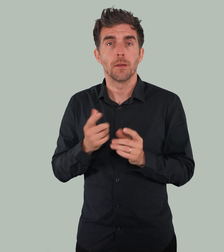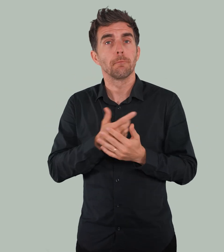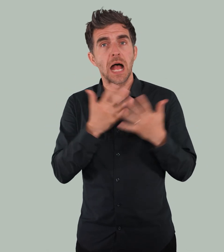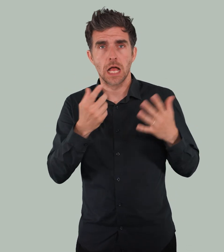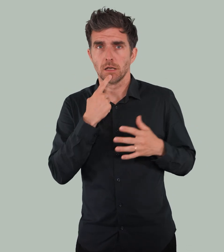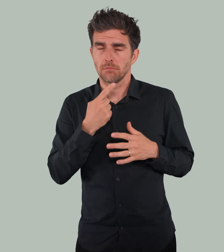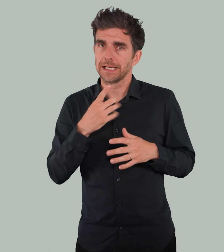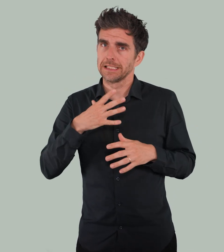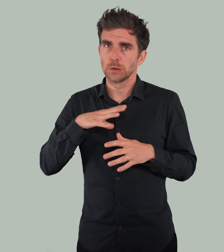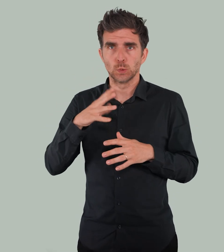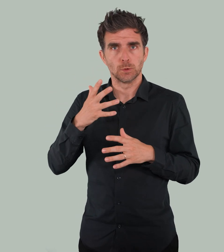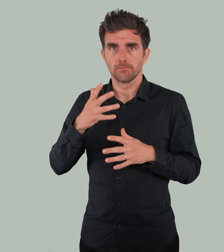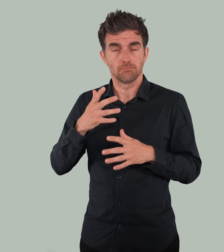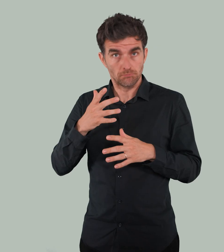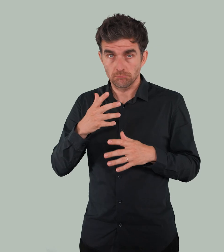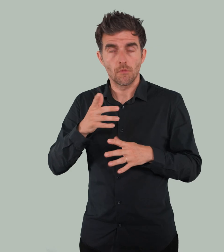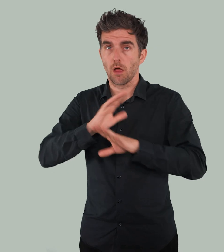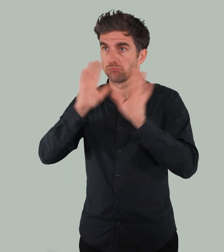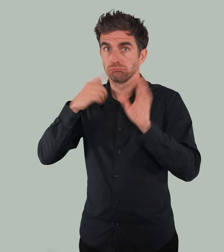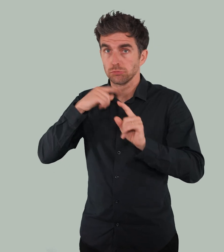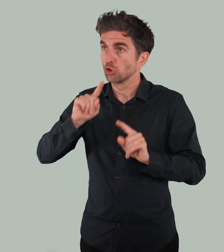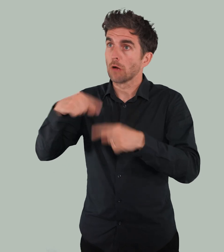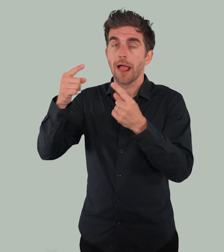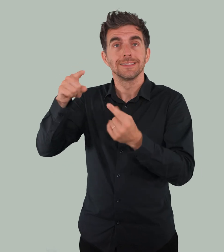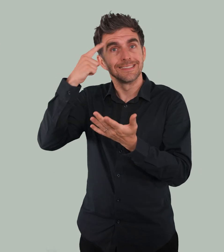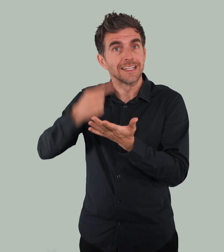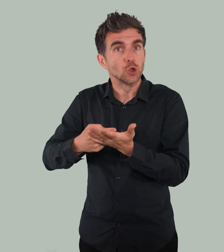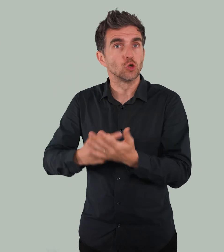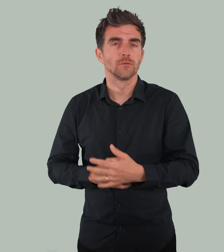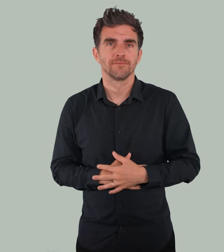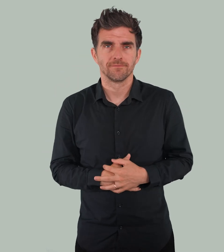with many respondents reporting the need to challenge initial decisions.